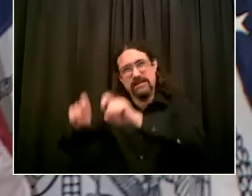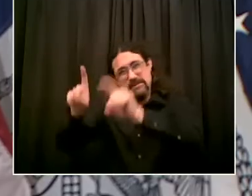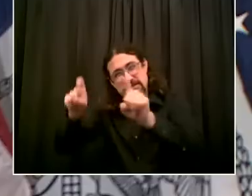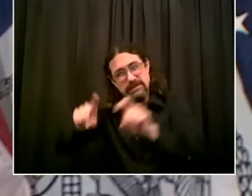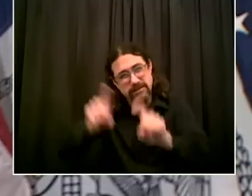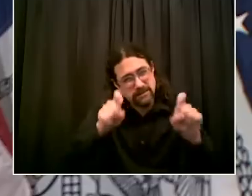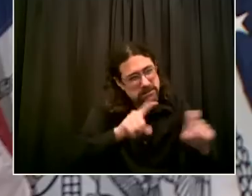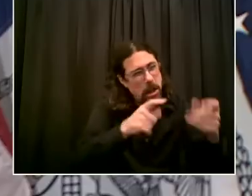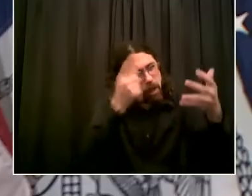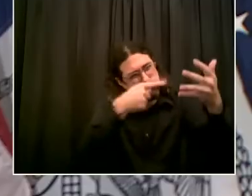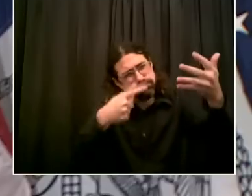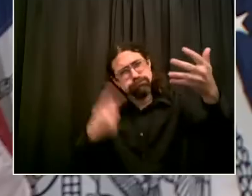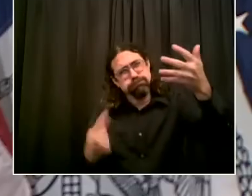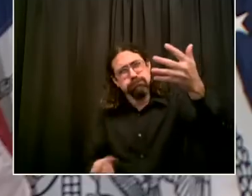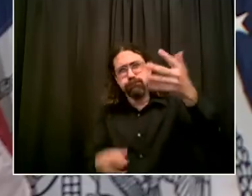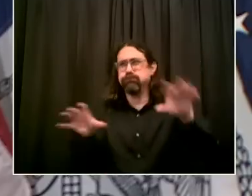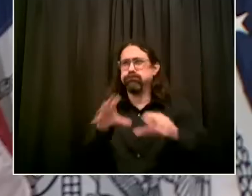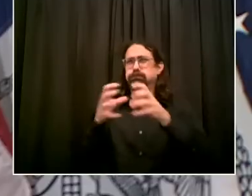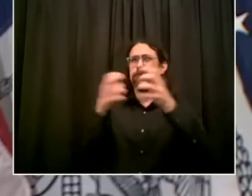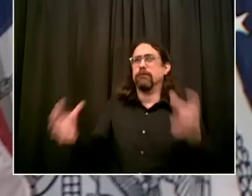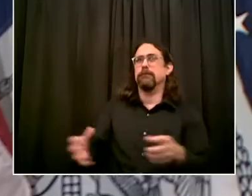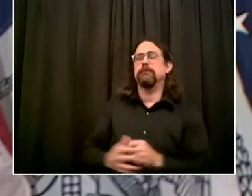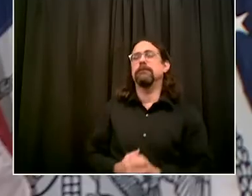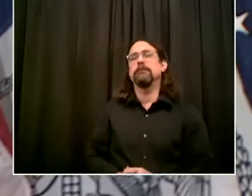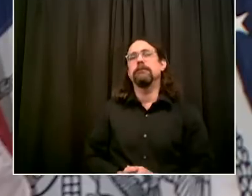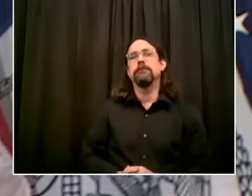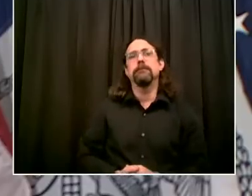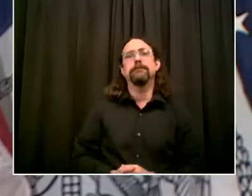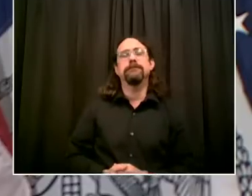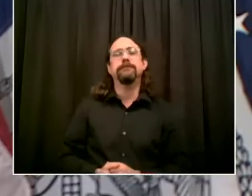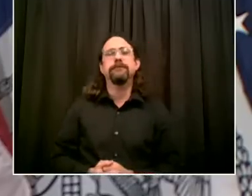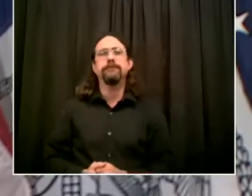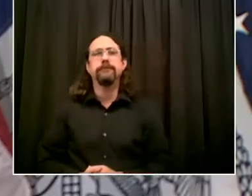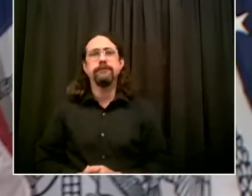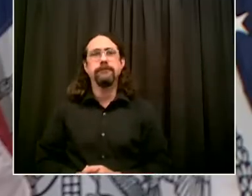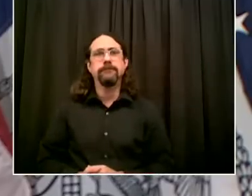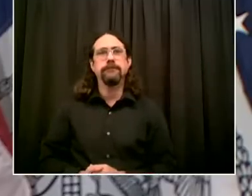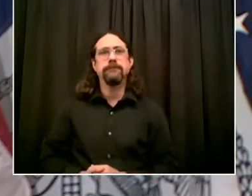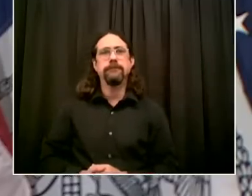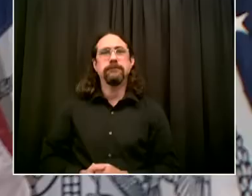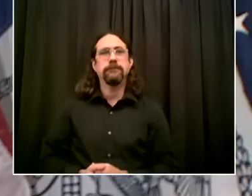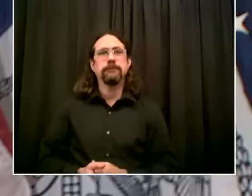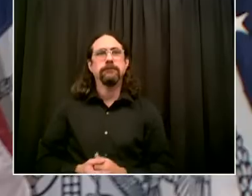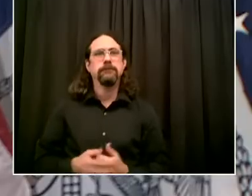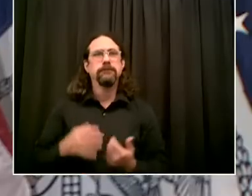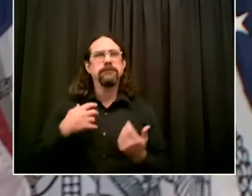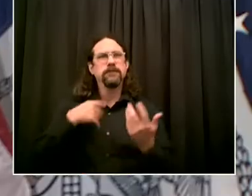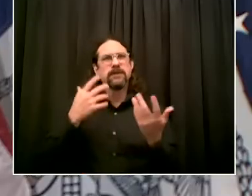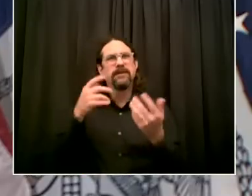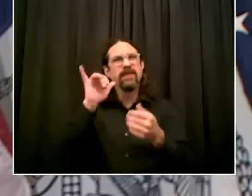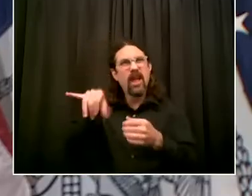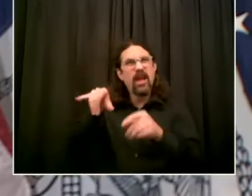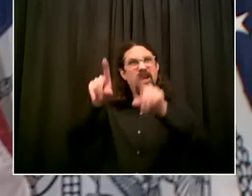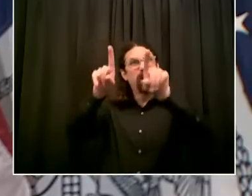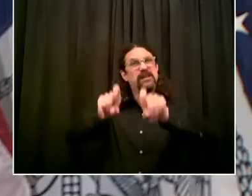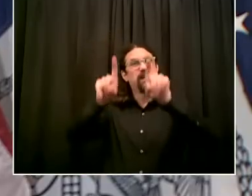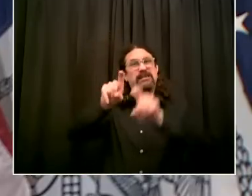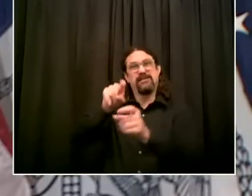SO MUUCH THAT HAS BEEN DONE IN RECENT DAYS. THE OUTREACH, THE TESTING, THE ENFORCEMENT, SO MUCH TO MAKE SURE THAT WE OVERCOME THE CHALLENGES WE ARE FACING NOW. OUR GOAL, WE WANT TO LET YOU